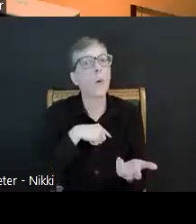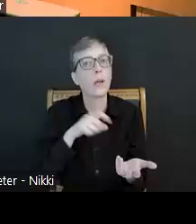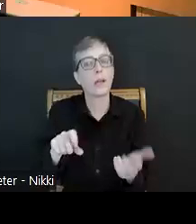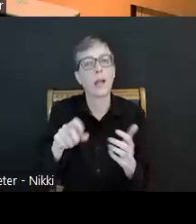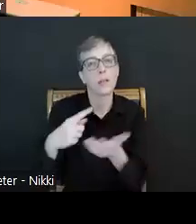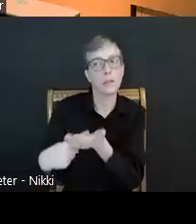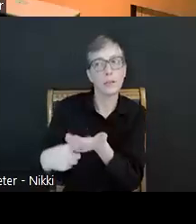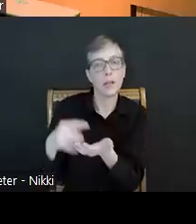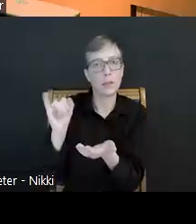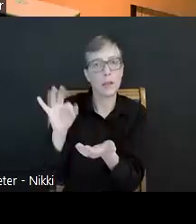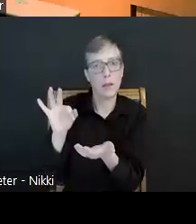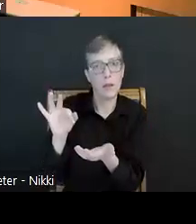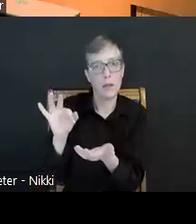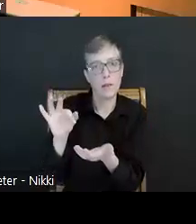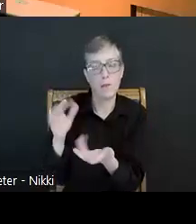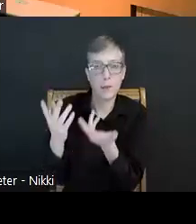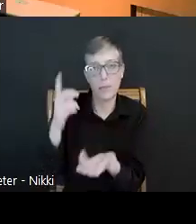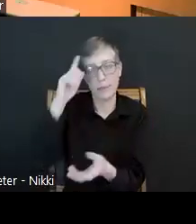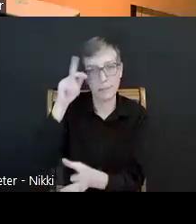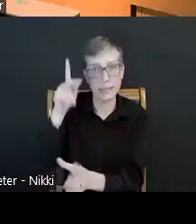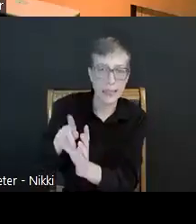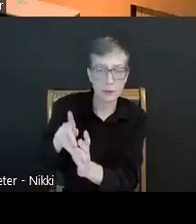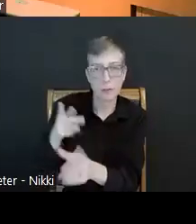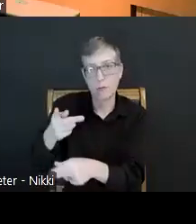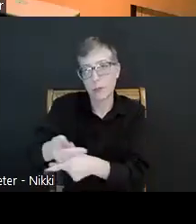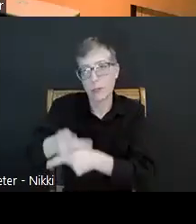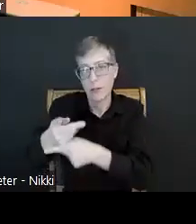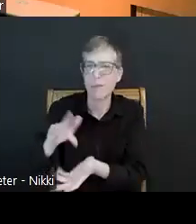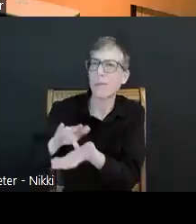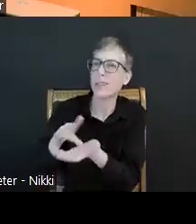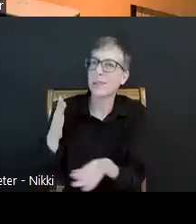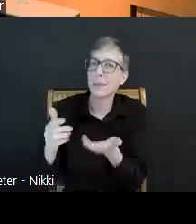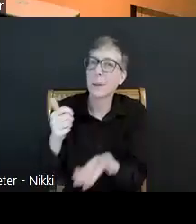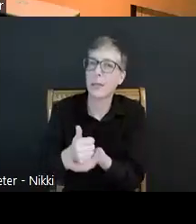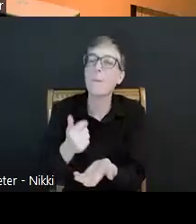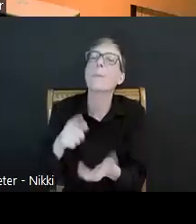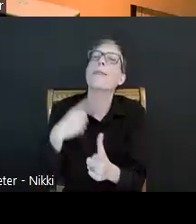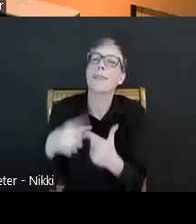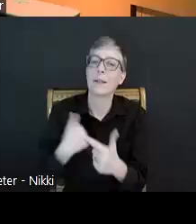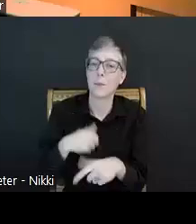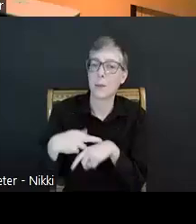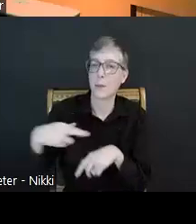referral to the provider for um collaborative care and wellness um so yeah usually if the